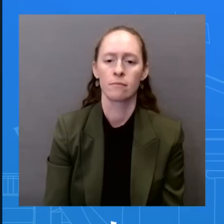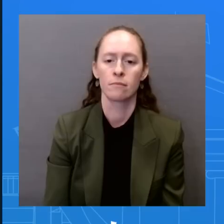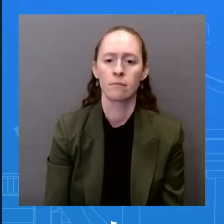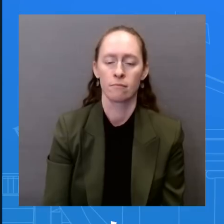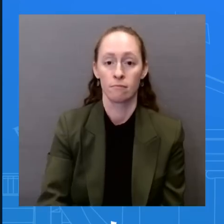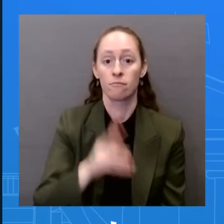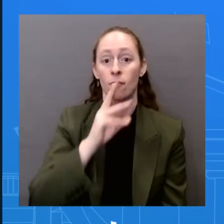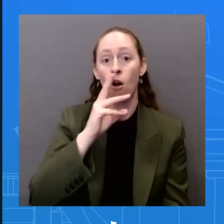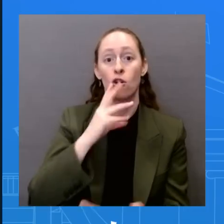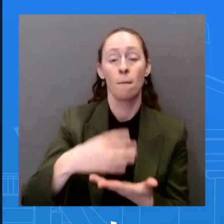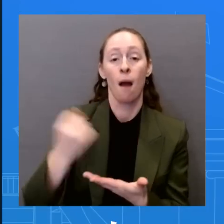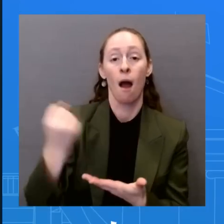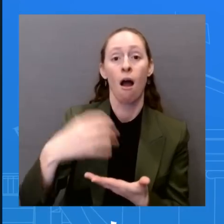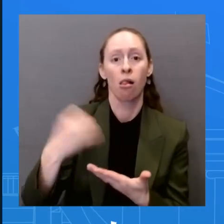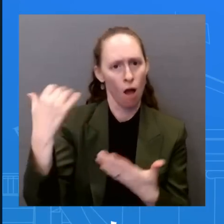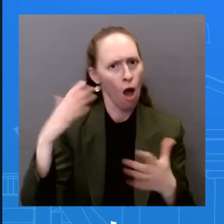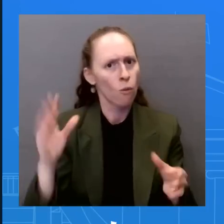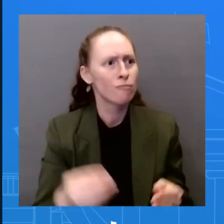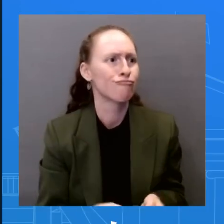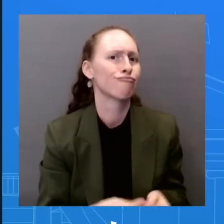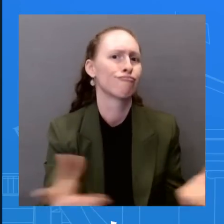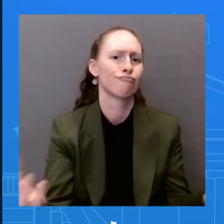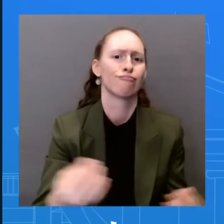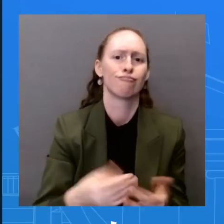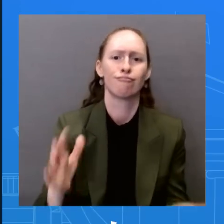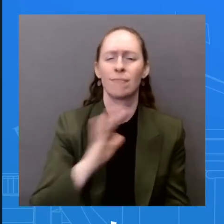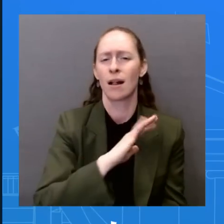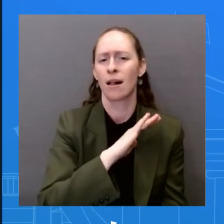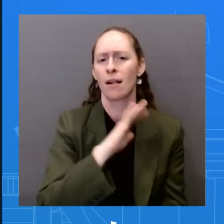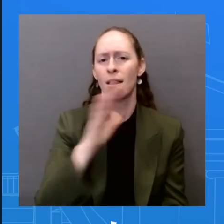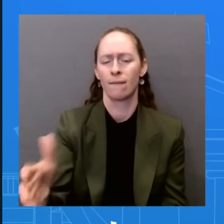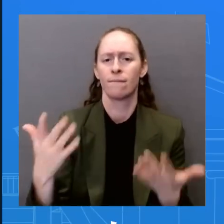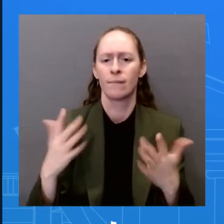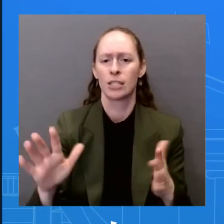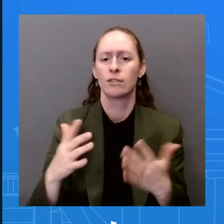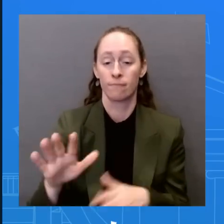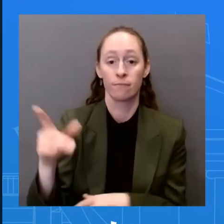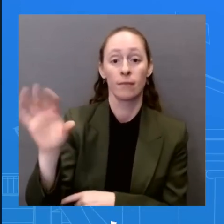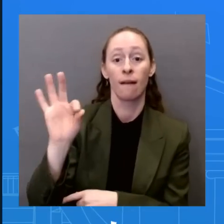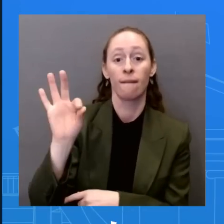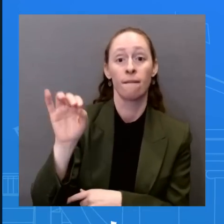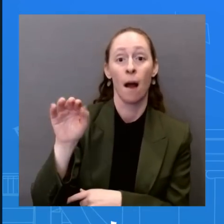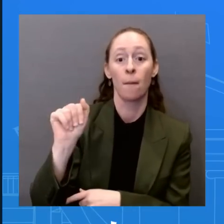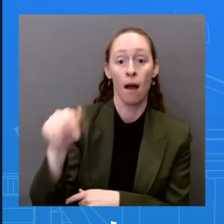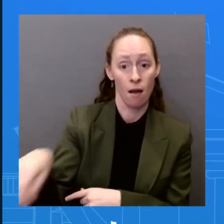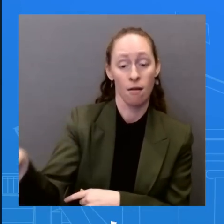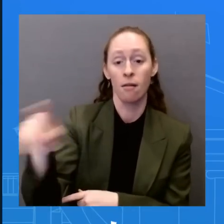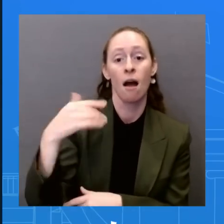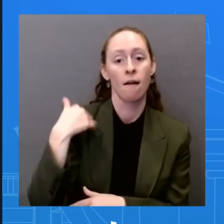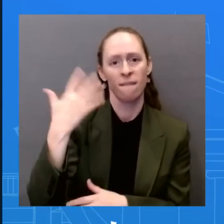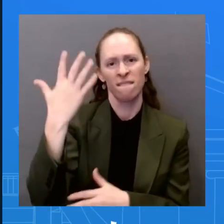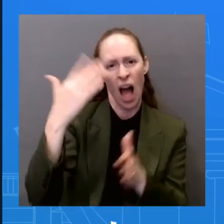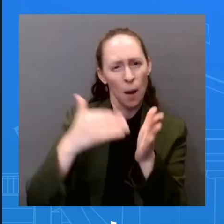FEMA has an additional 5 million liters of water available if requested at nearby distribution centers.